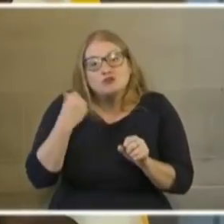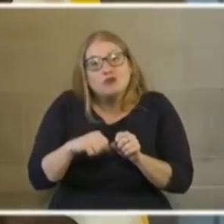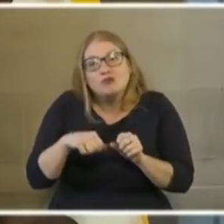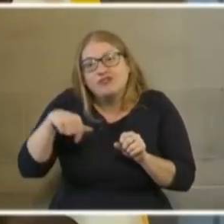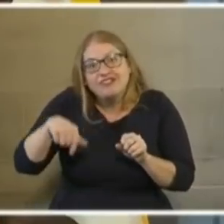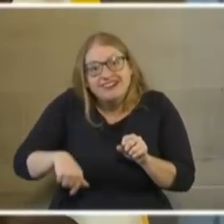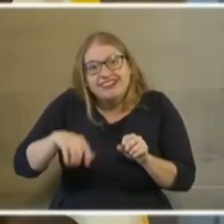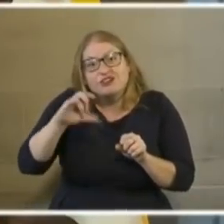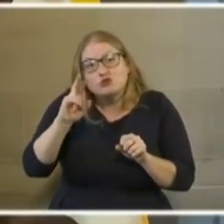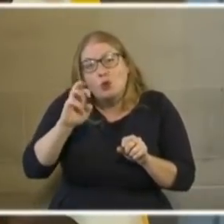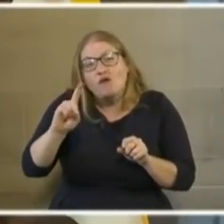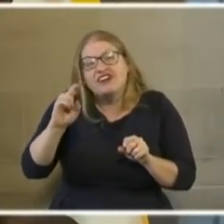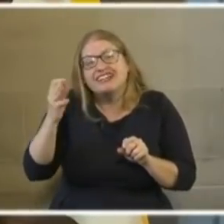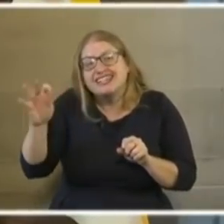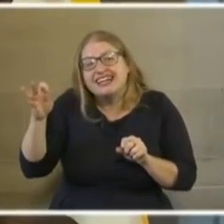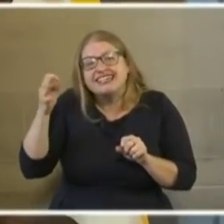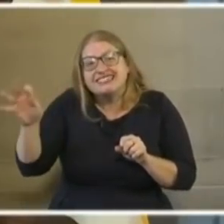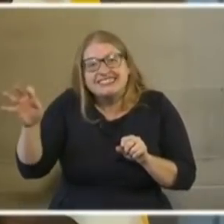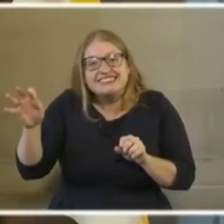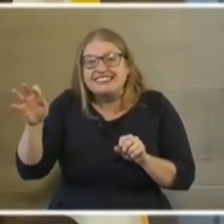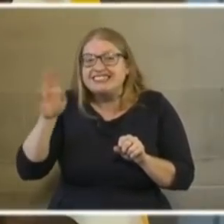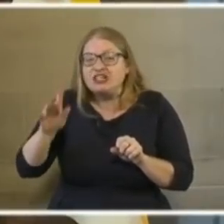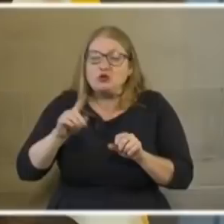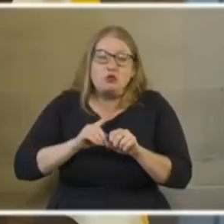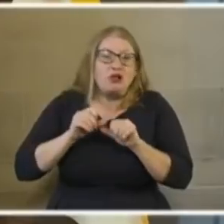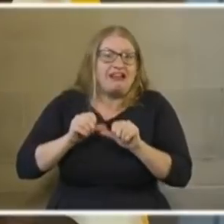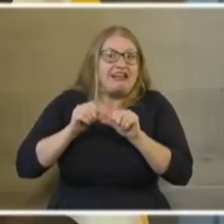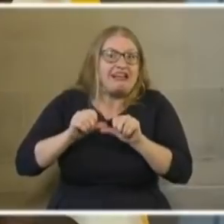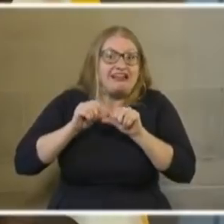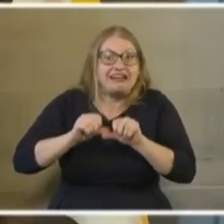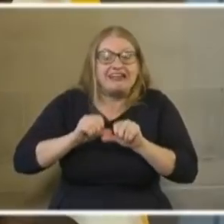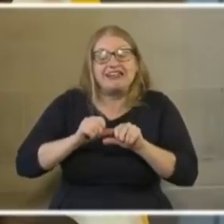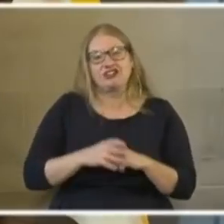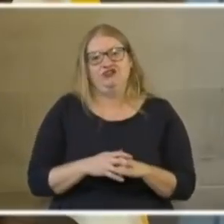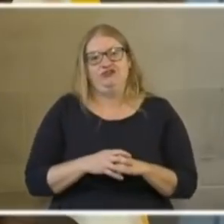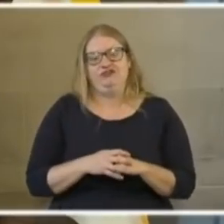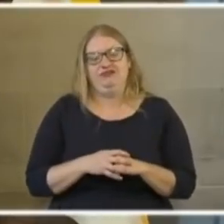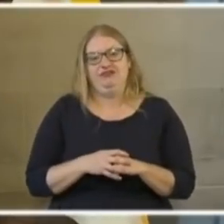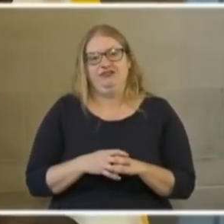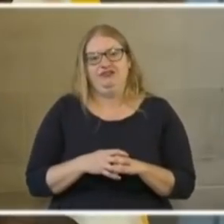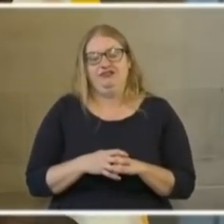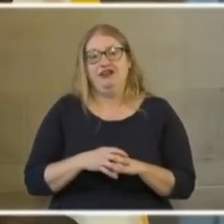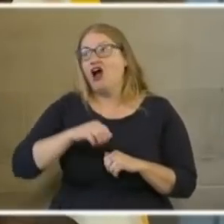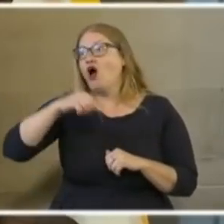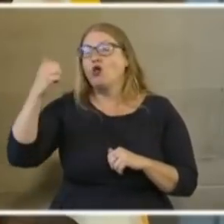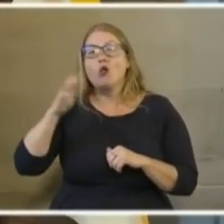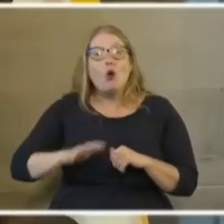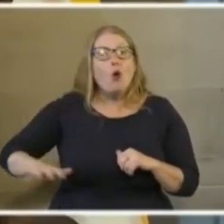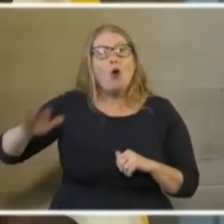SO BADLY, THE PRICE WE PAY FOR MOVING TOO QUICKLY IS EXTREMELY HIGH. REMEMBER, THIS VIRUS HAS NO